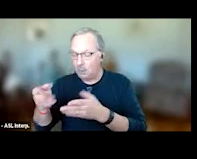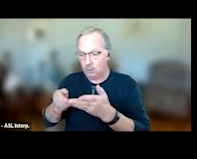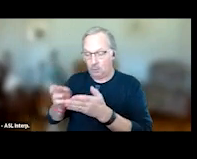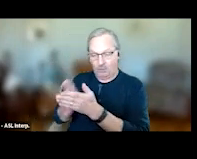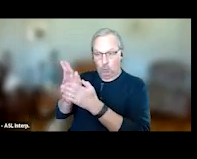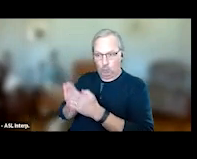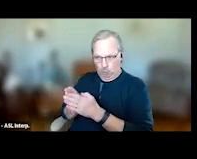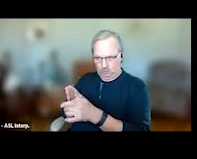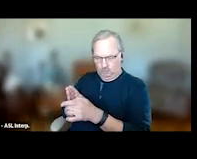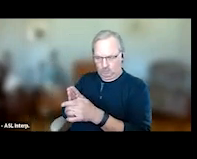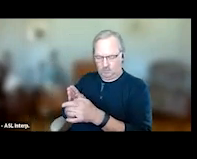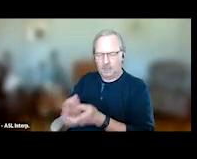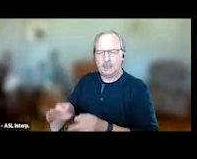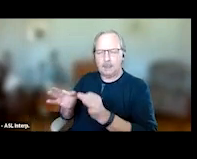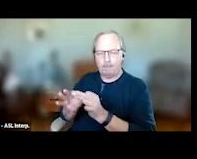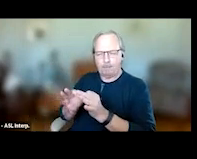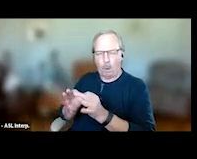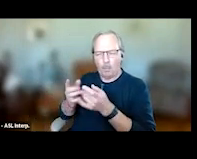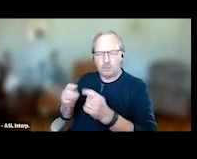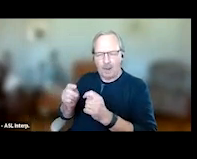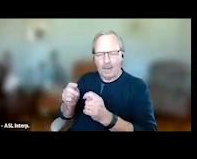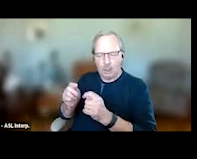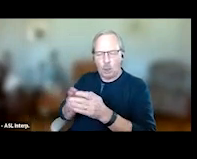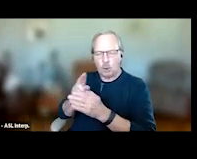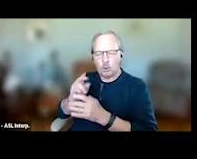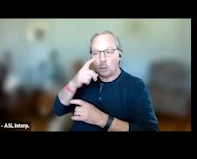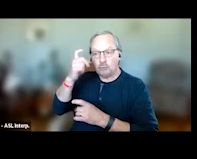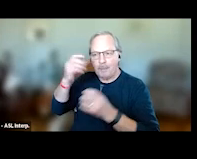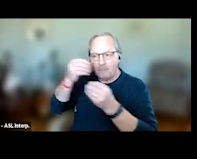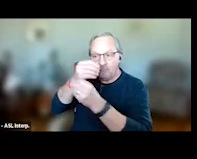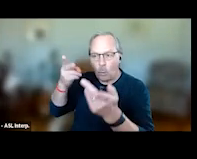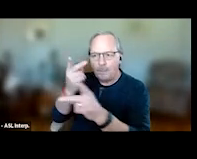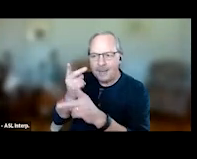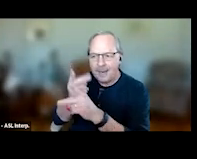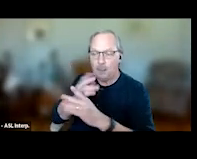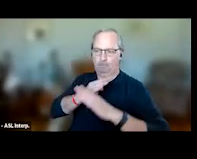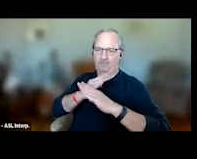So it's important that we try to use trauma-informed care to assist with recovery and to prevent retraumatization.